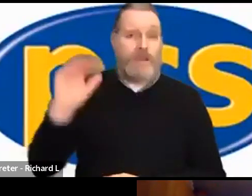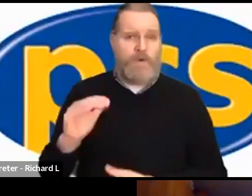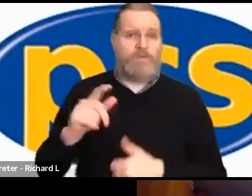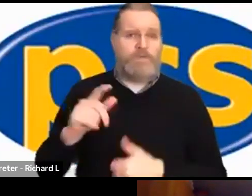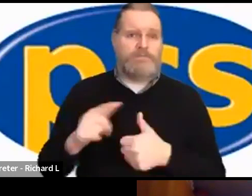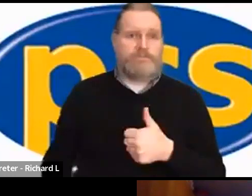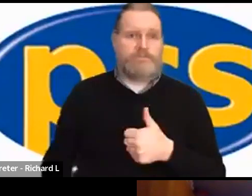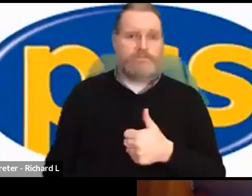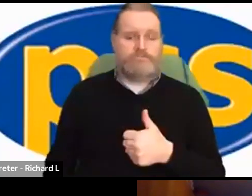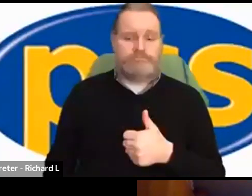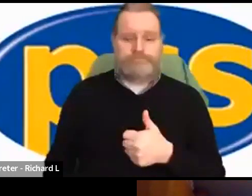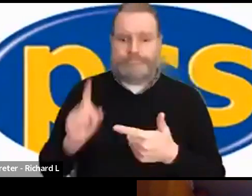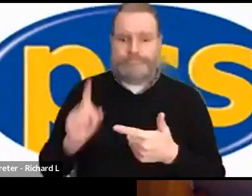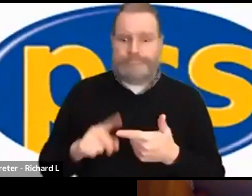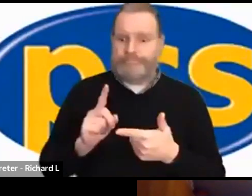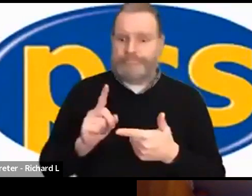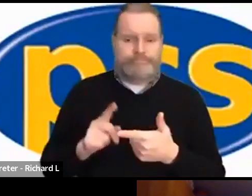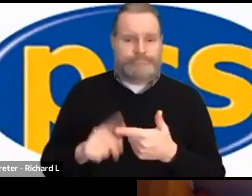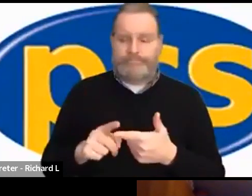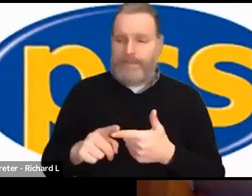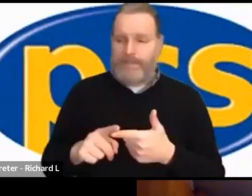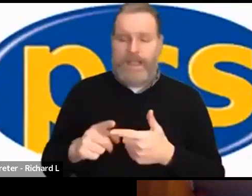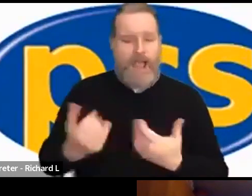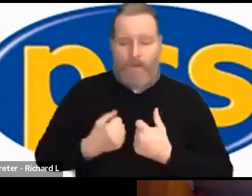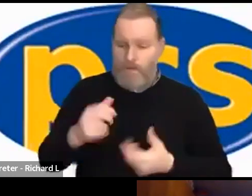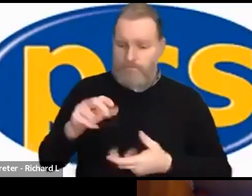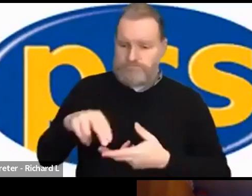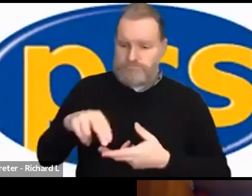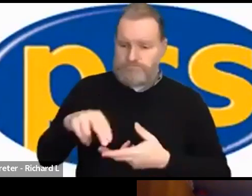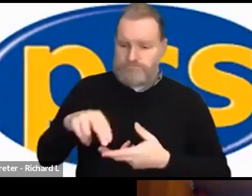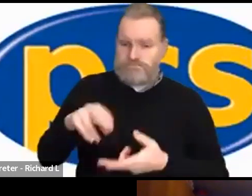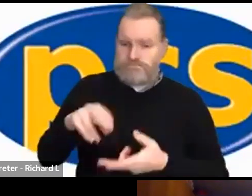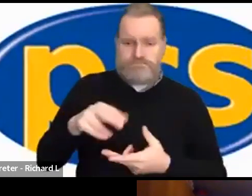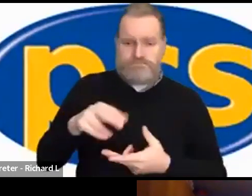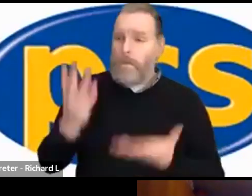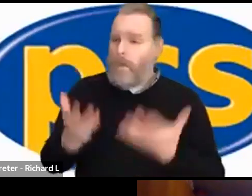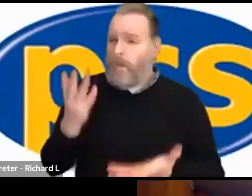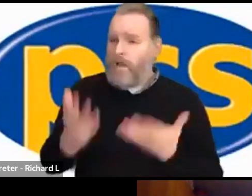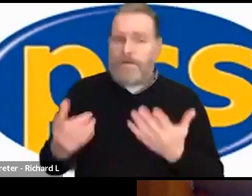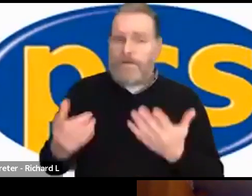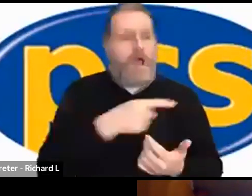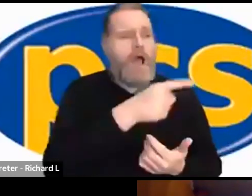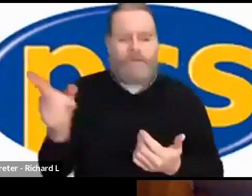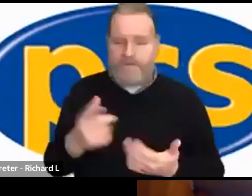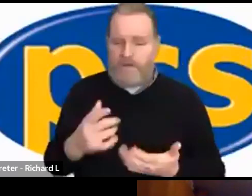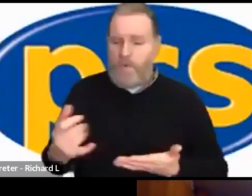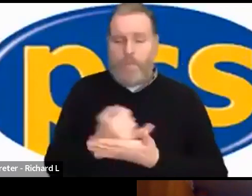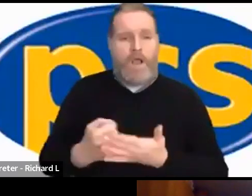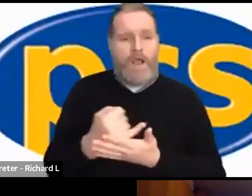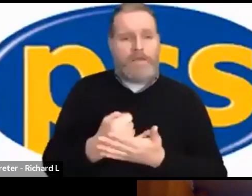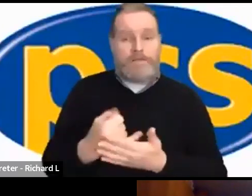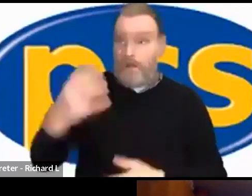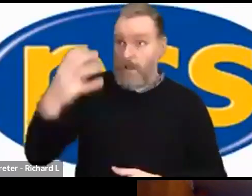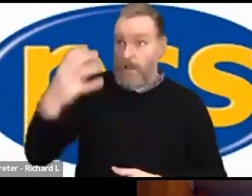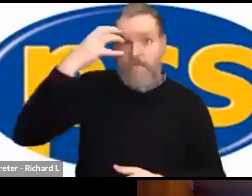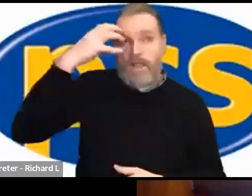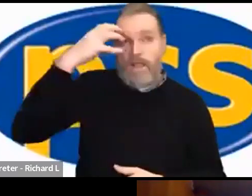sector, we 've had the 've had the lowest pay 've had the lowest pay rates over the last decade, anywhere. In the public sector In the public sector, and we the public sector, and we face